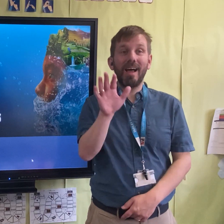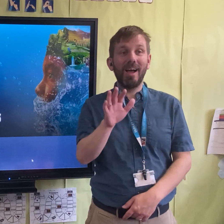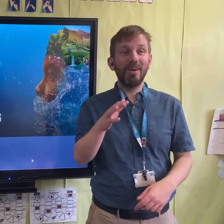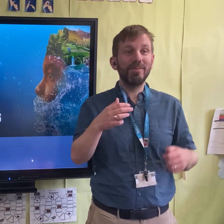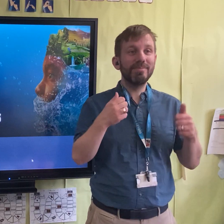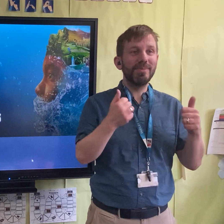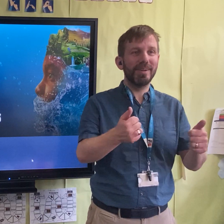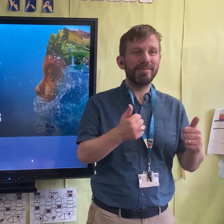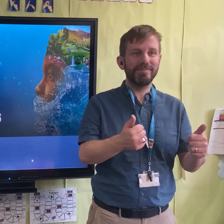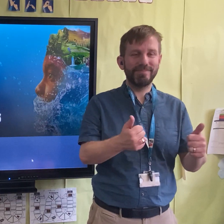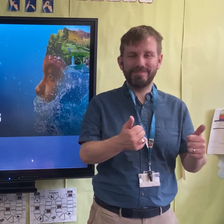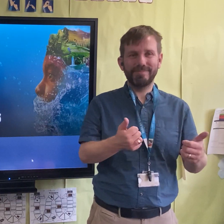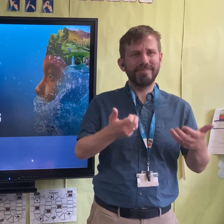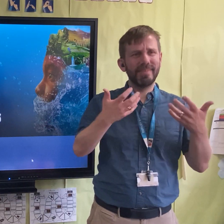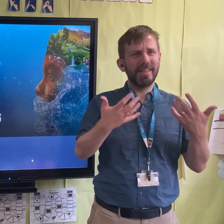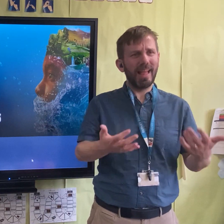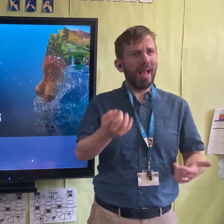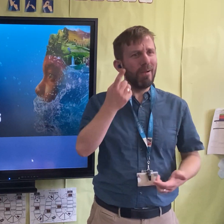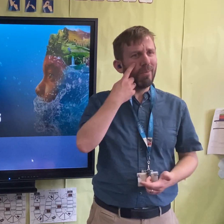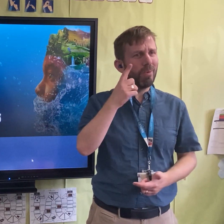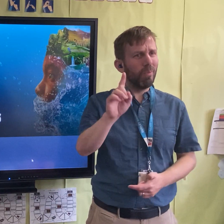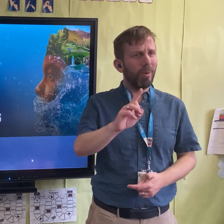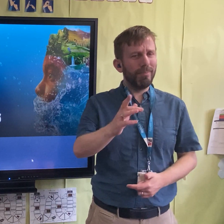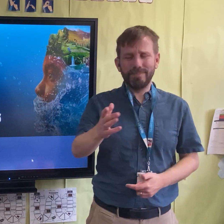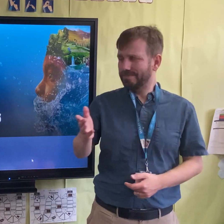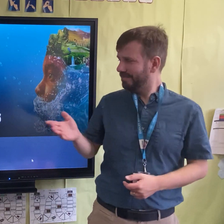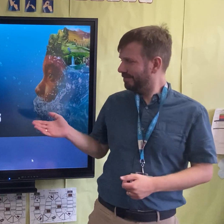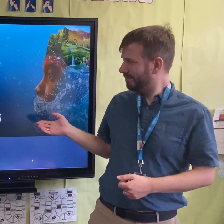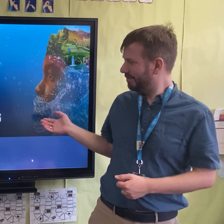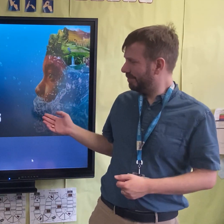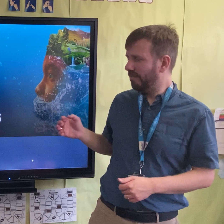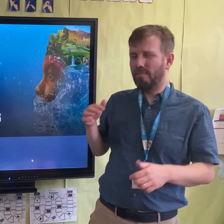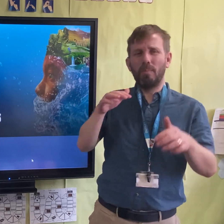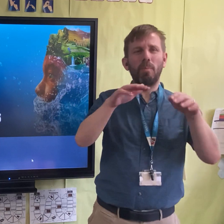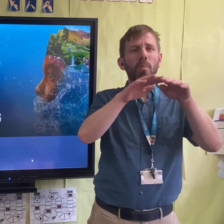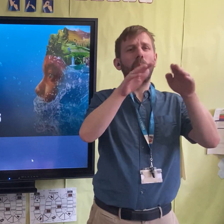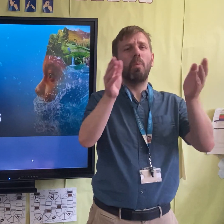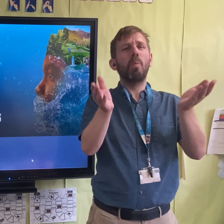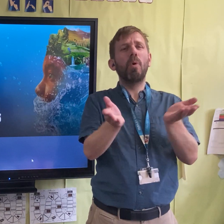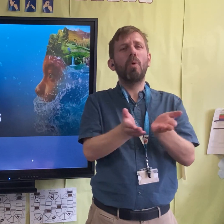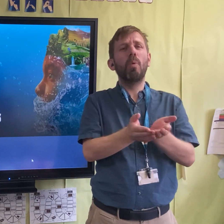Hi everybody! We hope that you are well? Today what are we looking at?